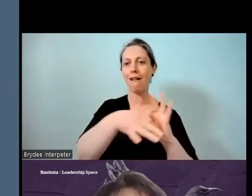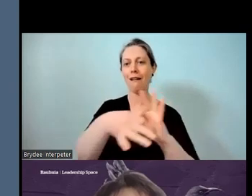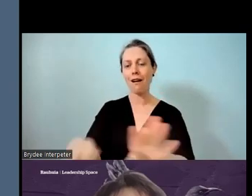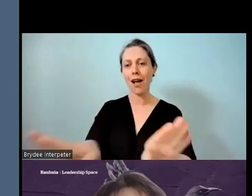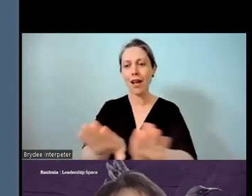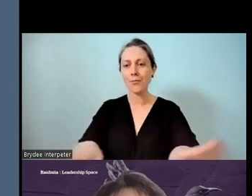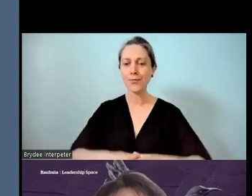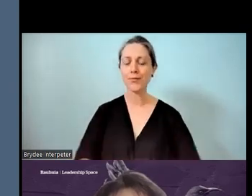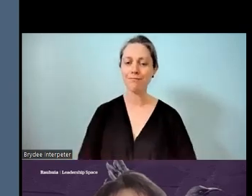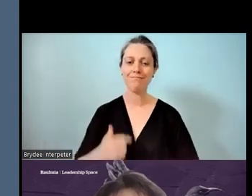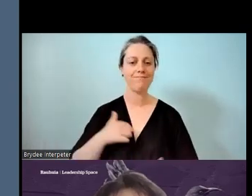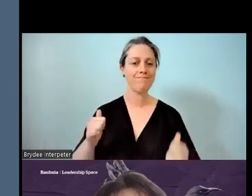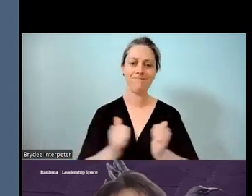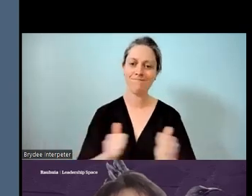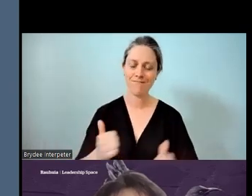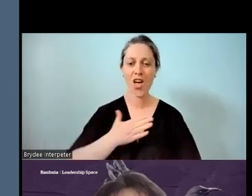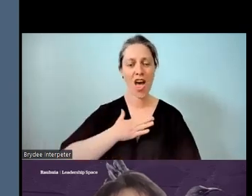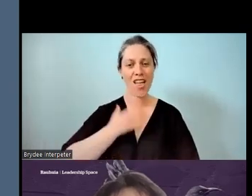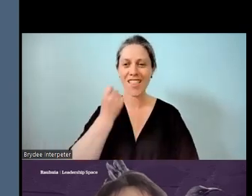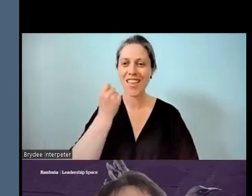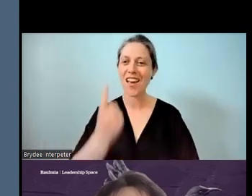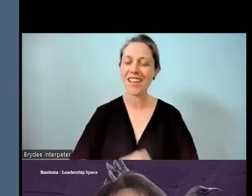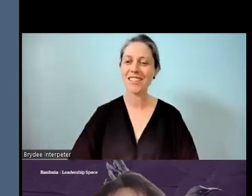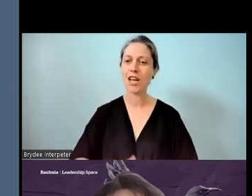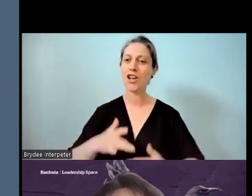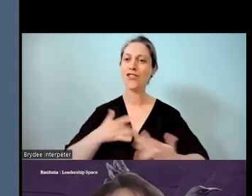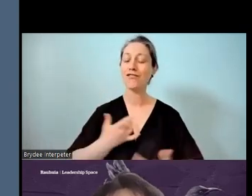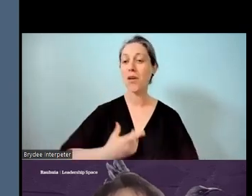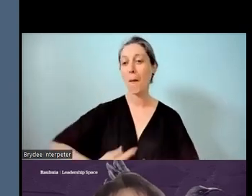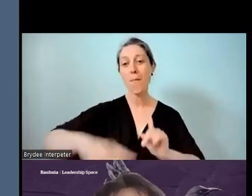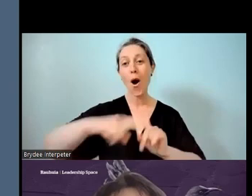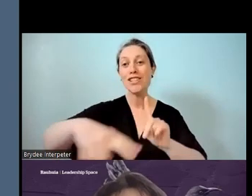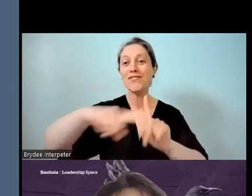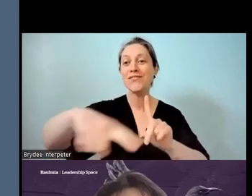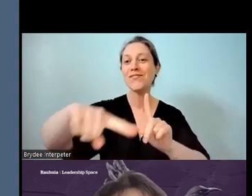And agree everybody, I like that idea of, to feel optimistic about the future